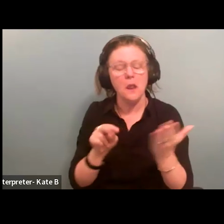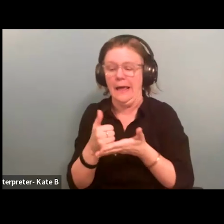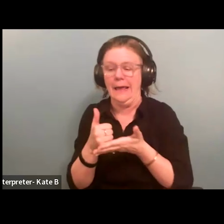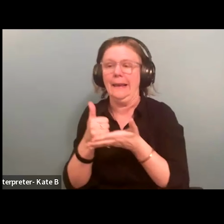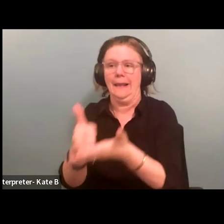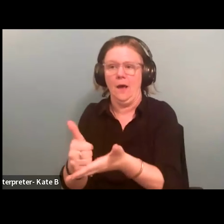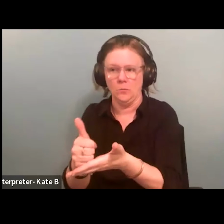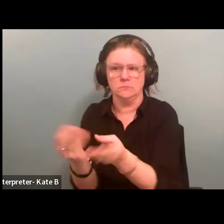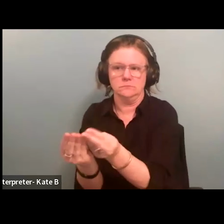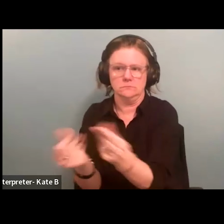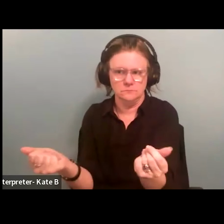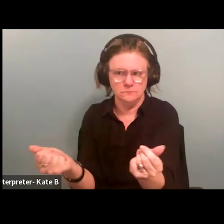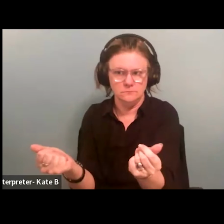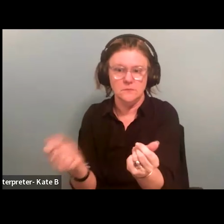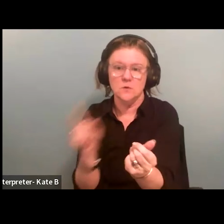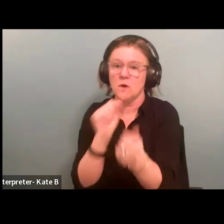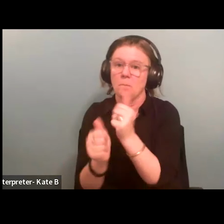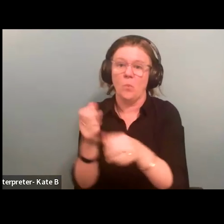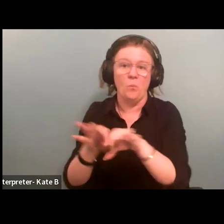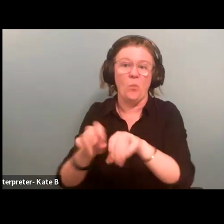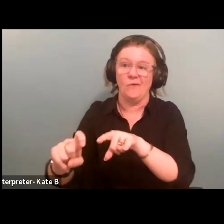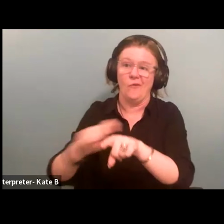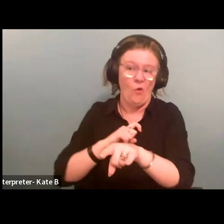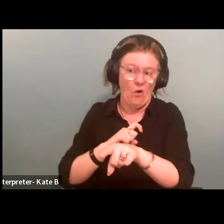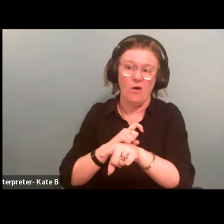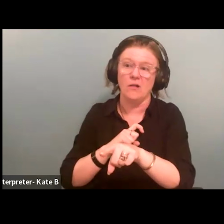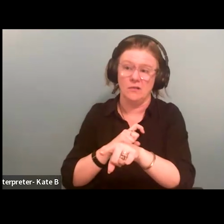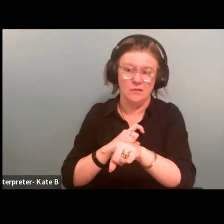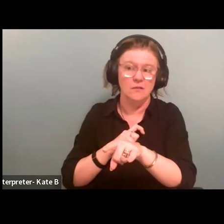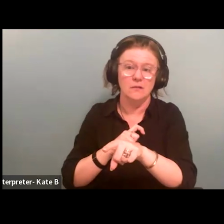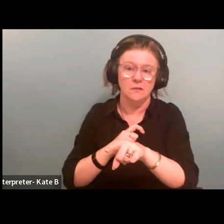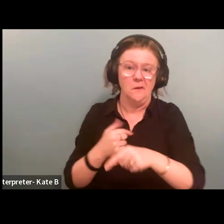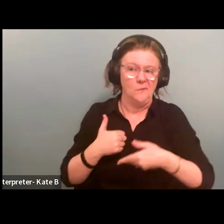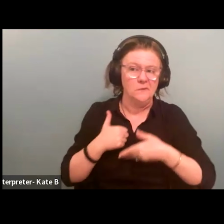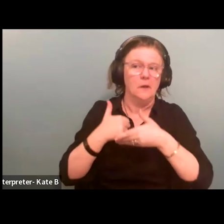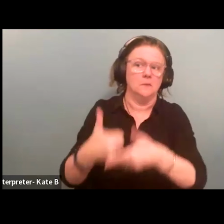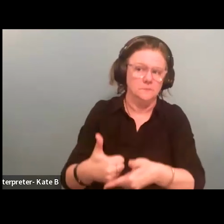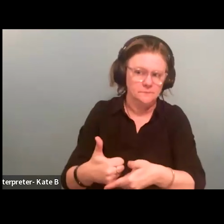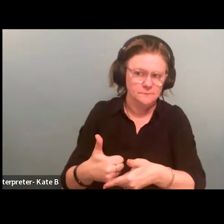The best thing is to call us as soon as possible.